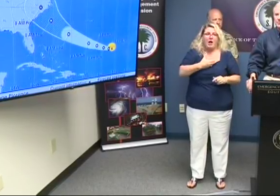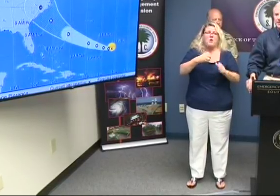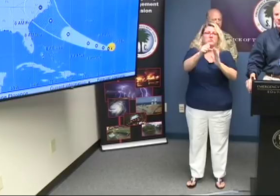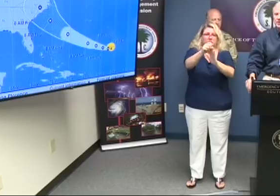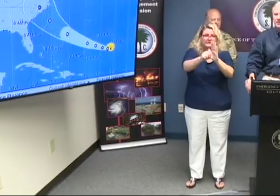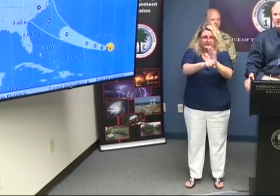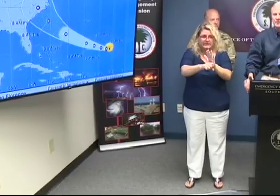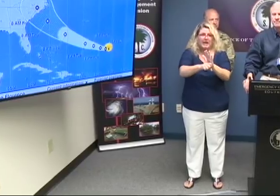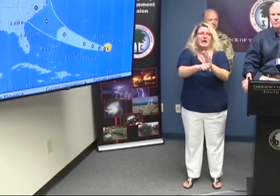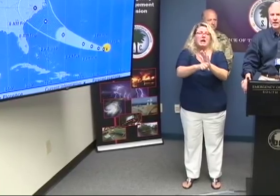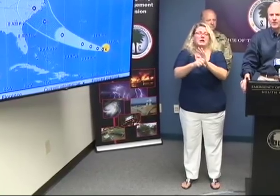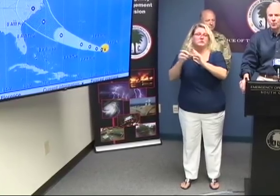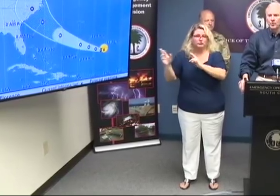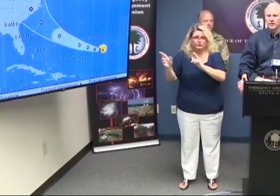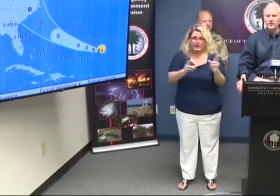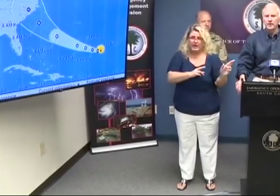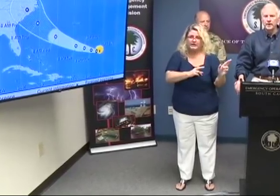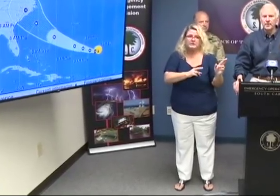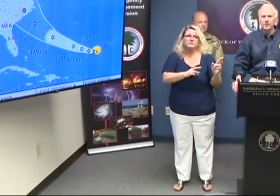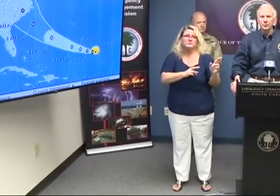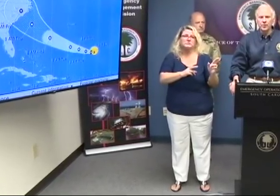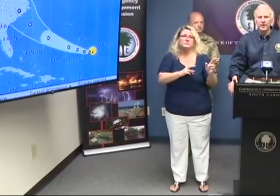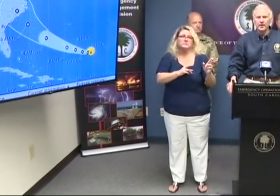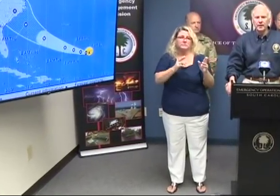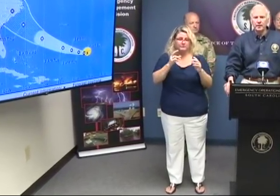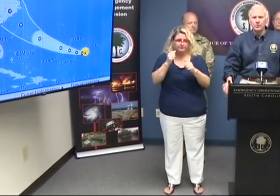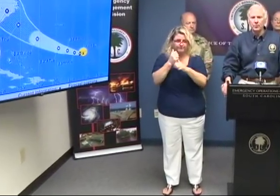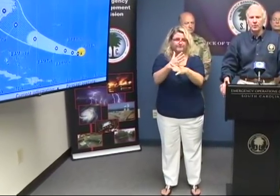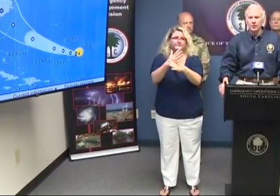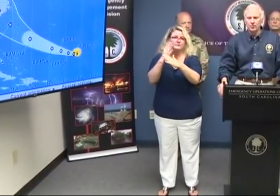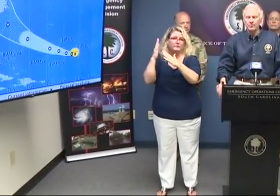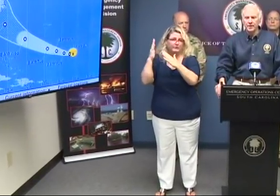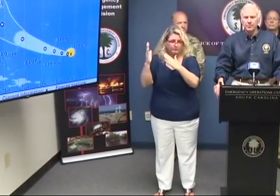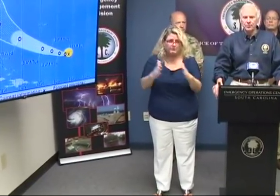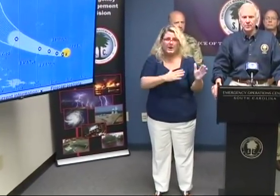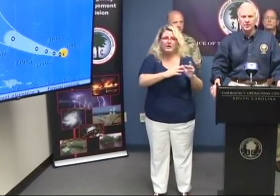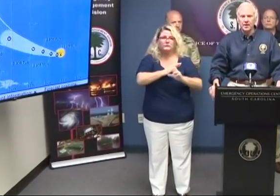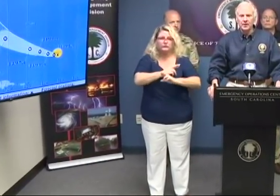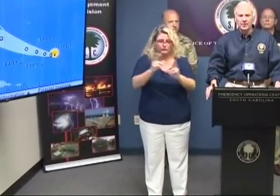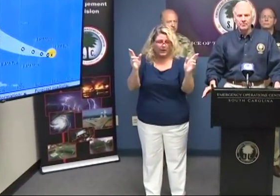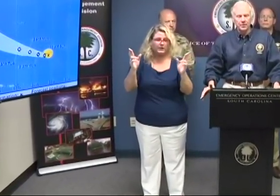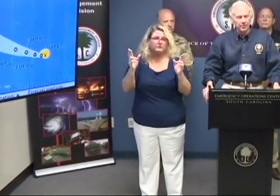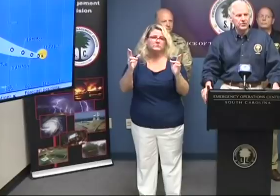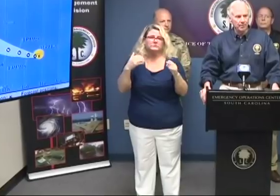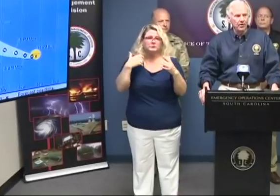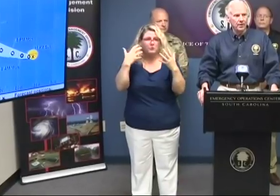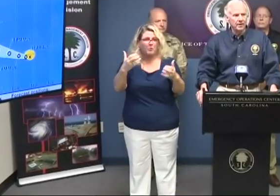is in gear and working and is ready. And we want all the people to be smart